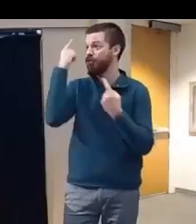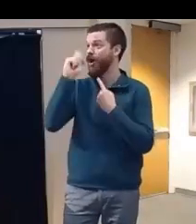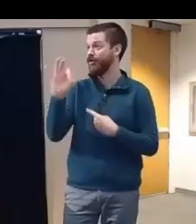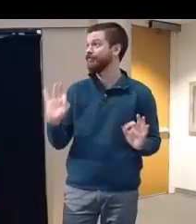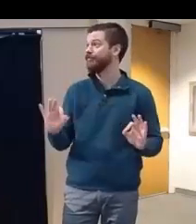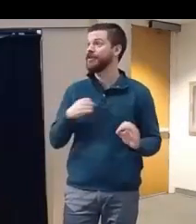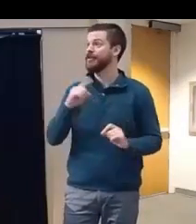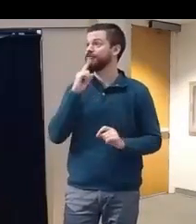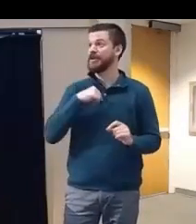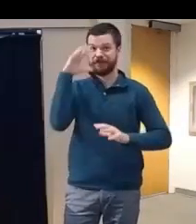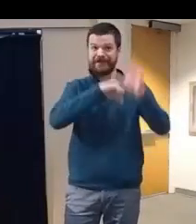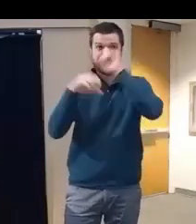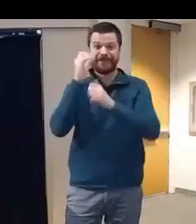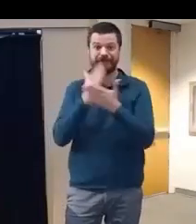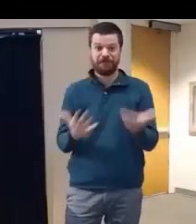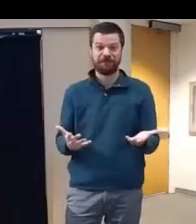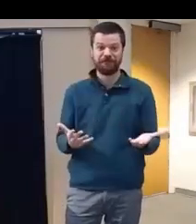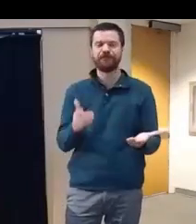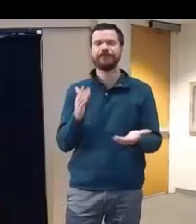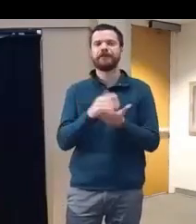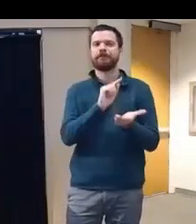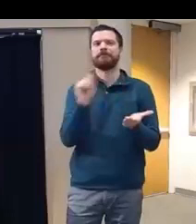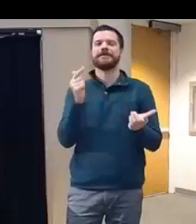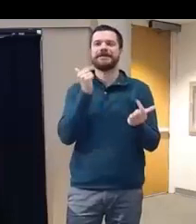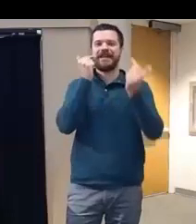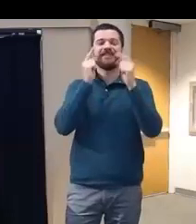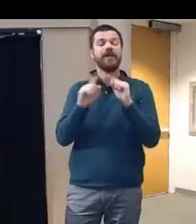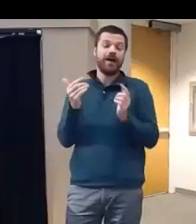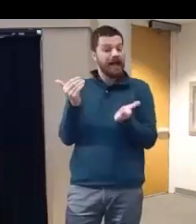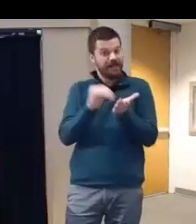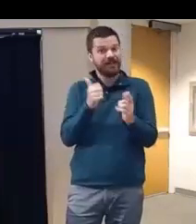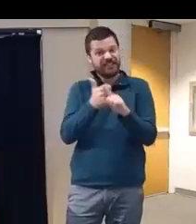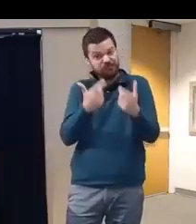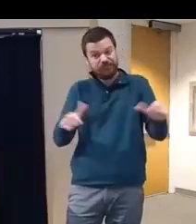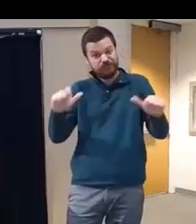I'm sure I'm missing something um but it's it's a big task it's a big lift we're thinking not just